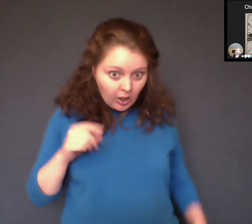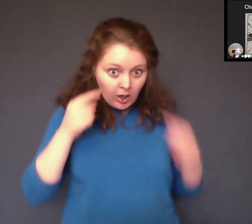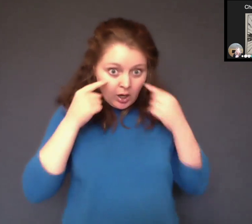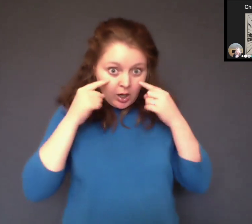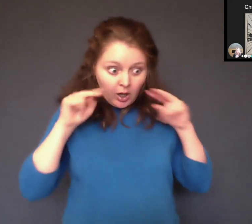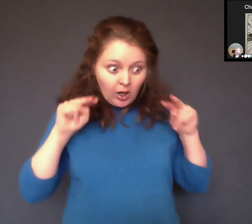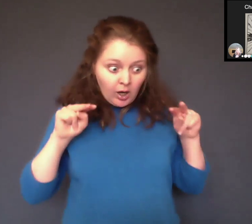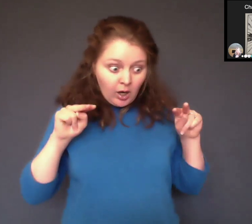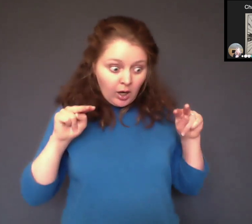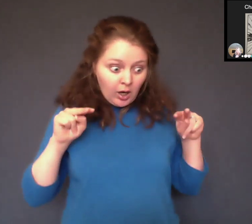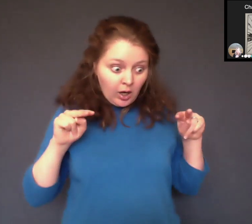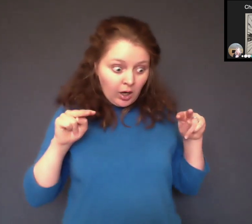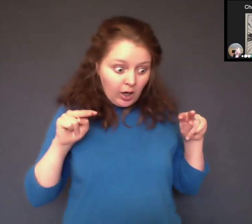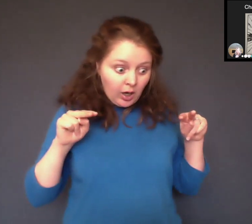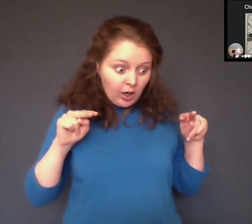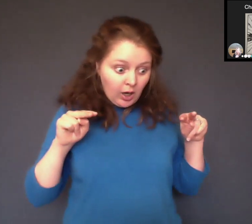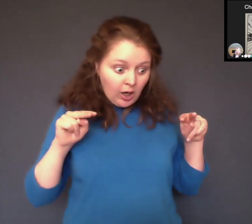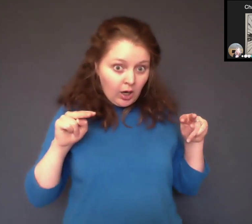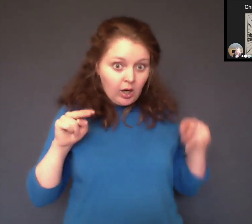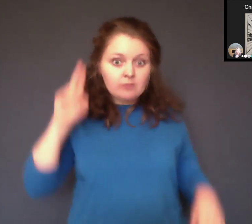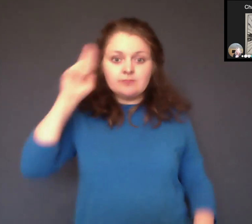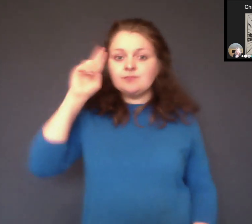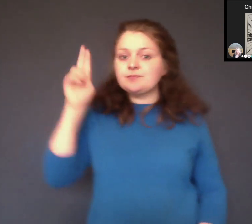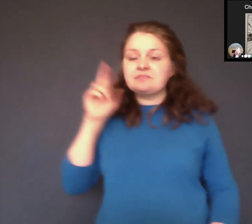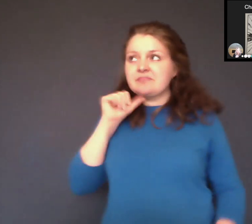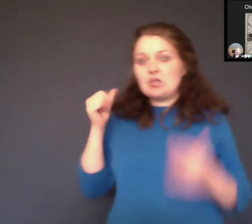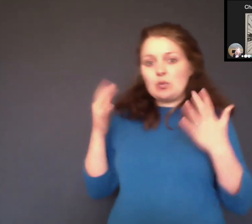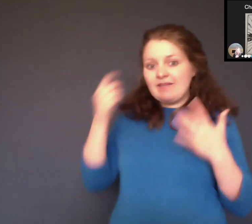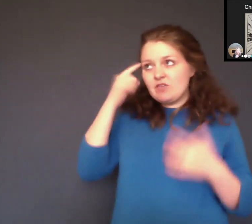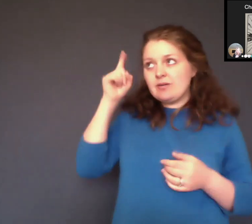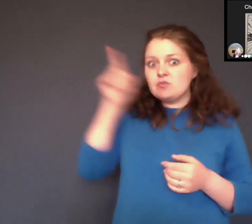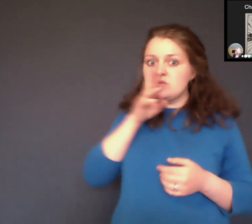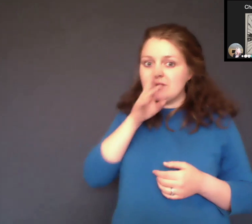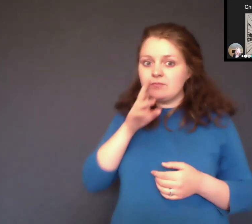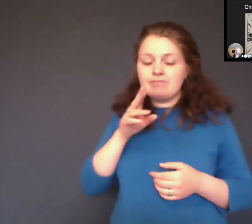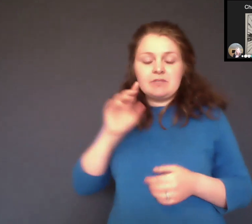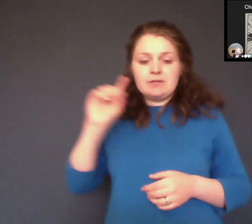staring from their pits harvey didn't wait for him to break his silence he simply turned his back